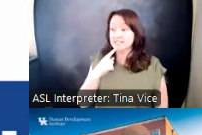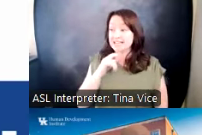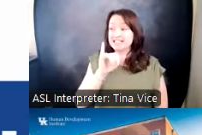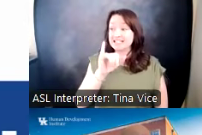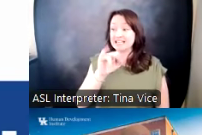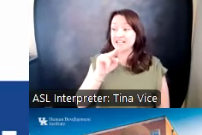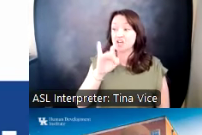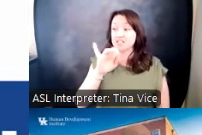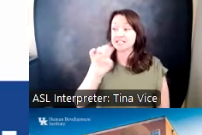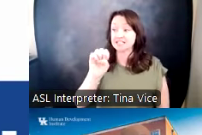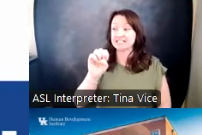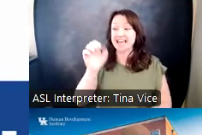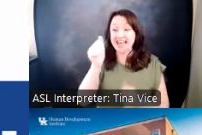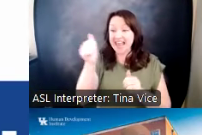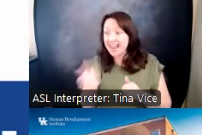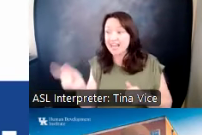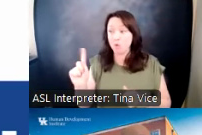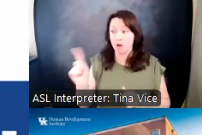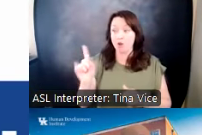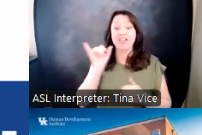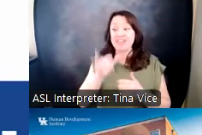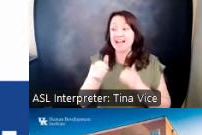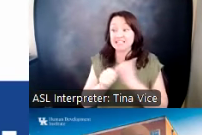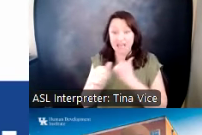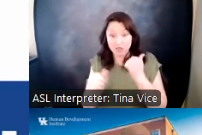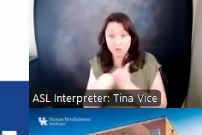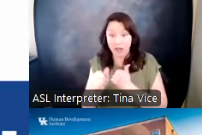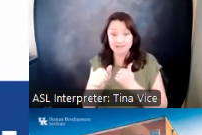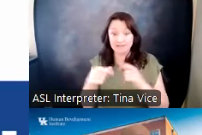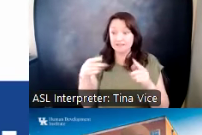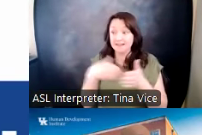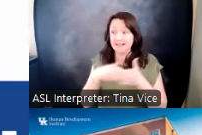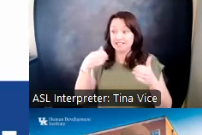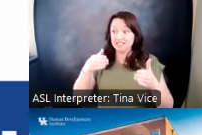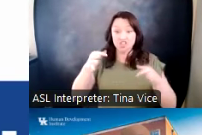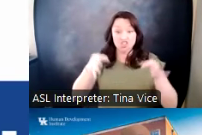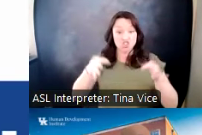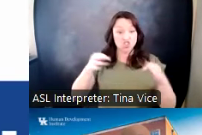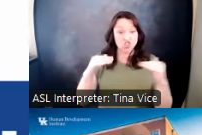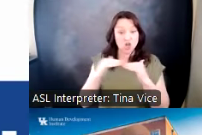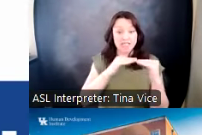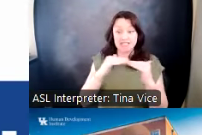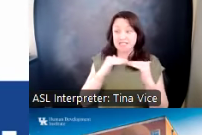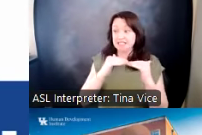is a threat to justice or yeah everywhere.